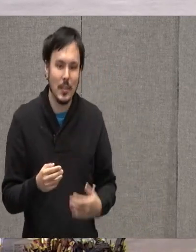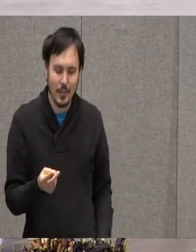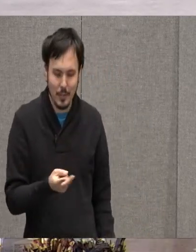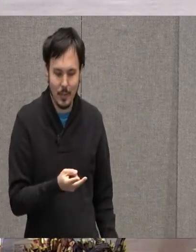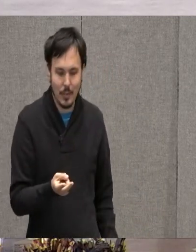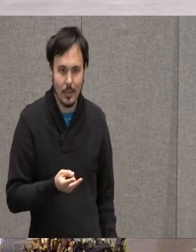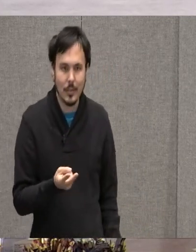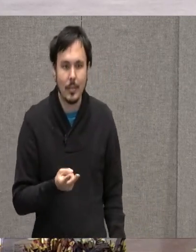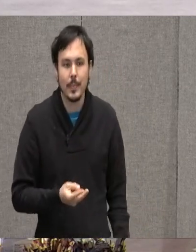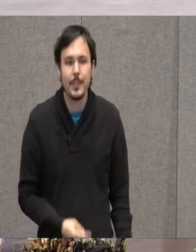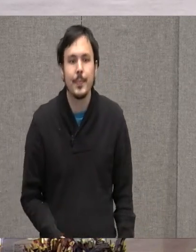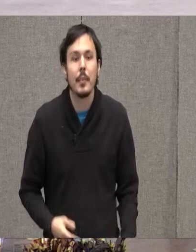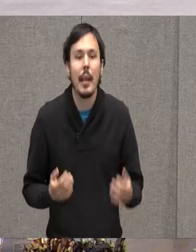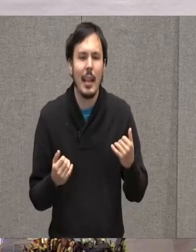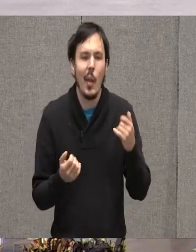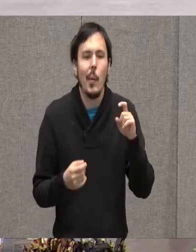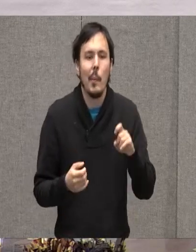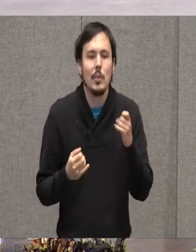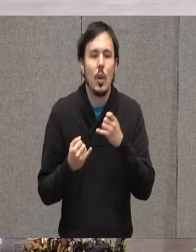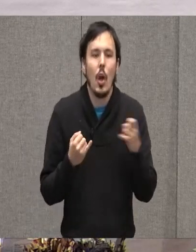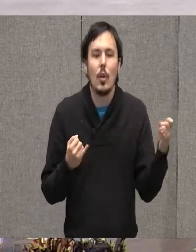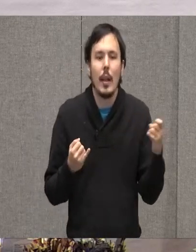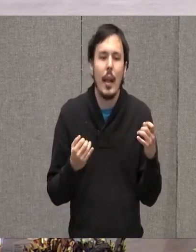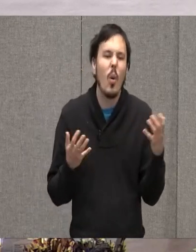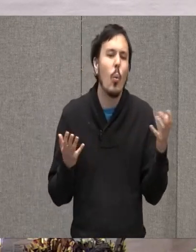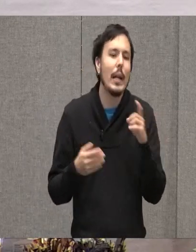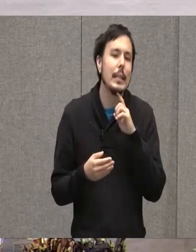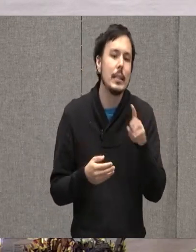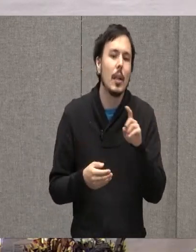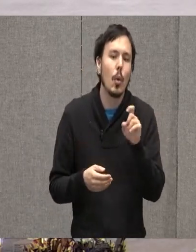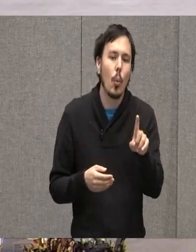and of course now we got to underline what the question is.